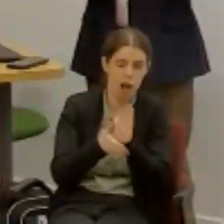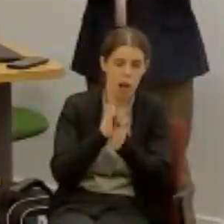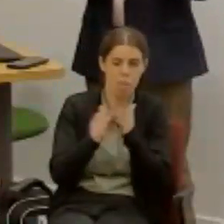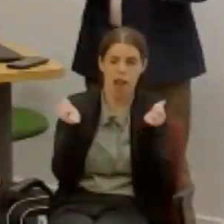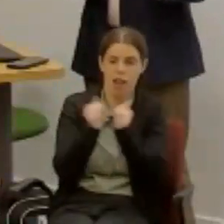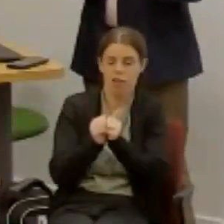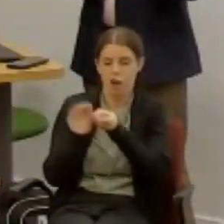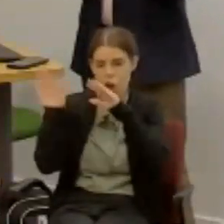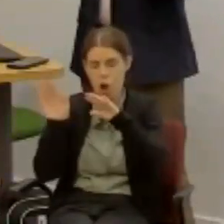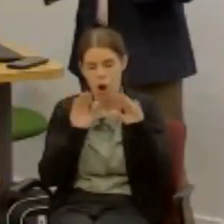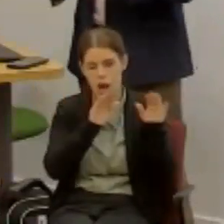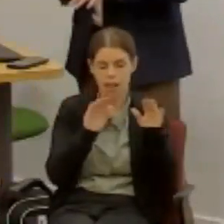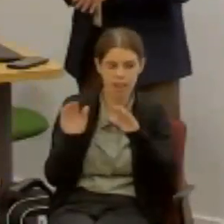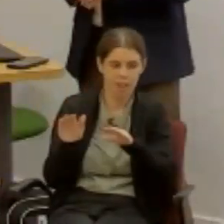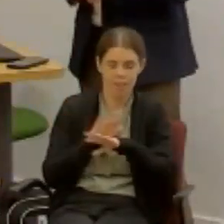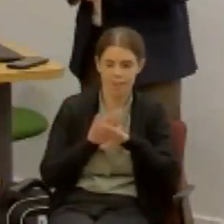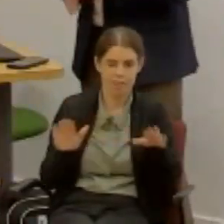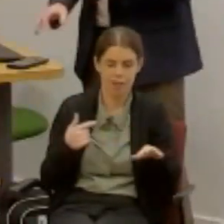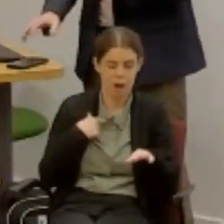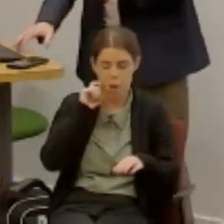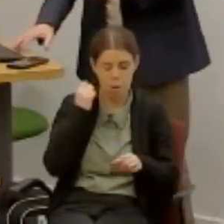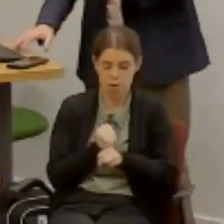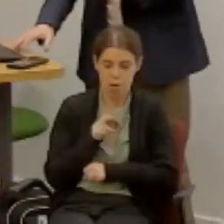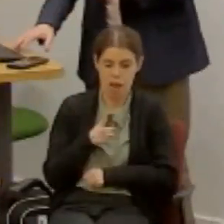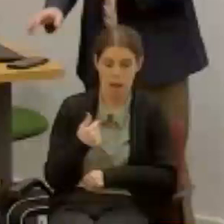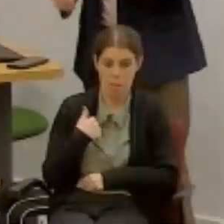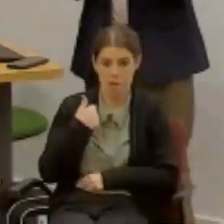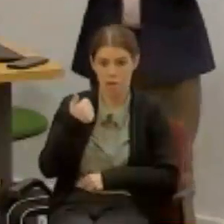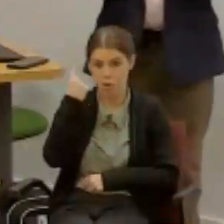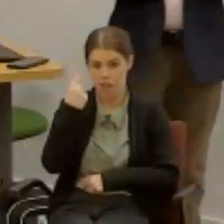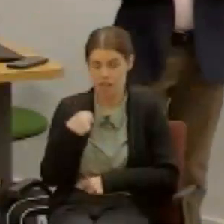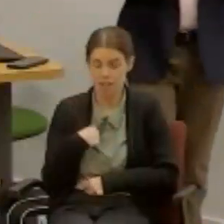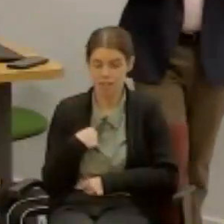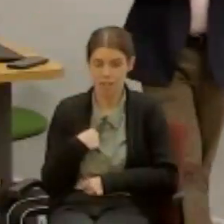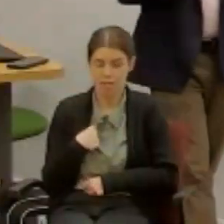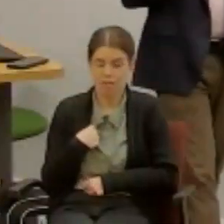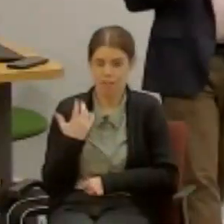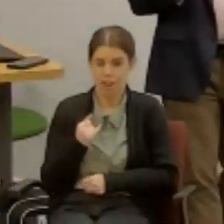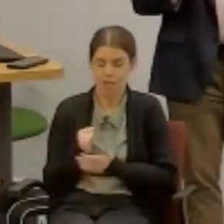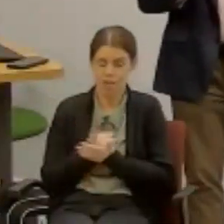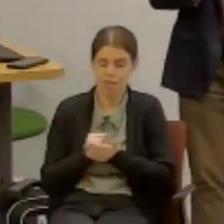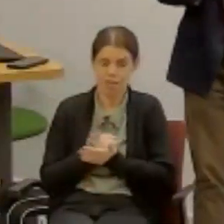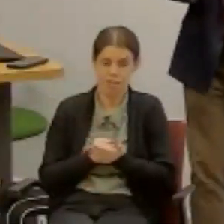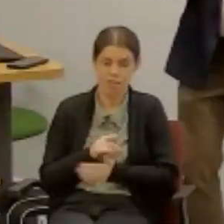Howard. It's not something I'll do again. Seems like a good idea. So, in hindsight. So, I was putting reception to practice.